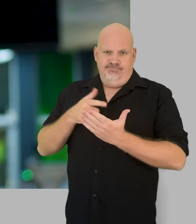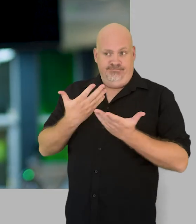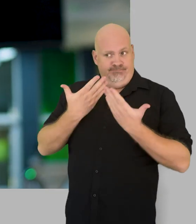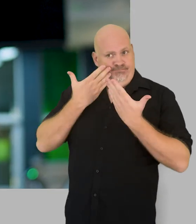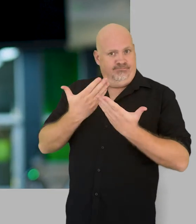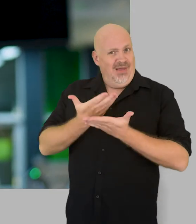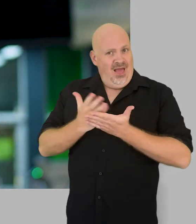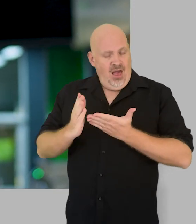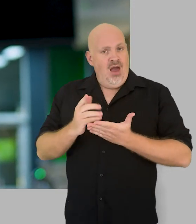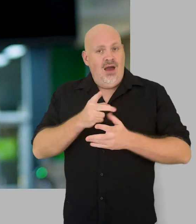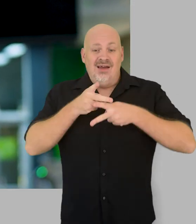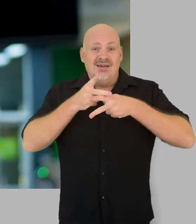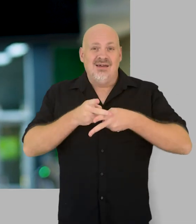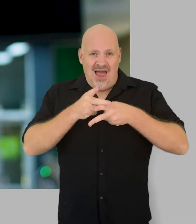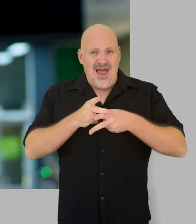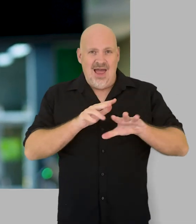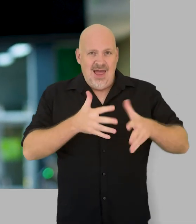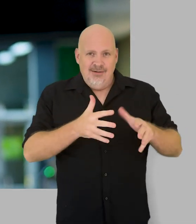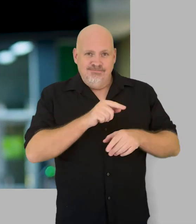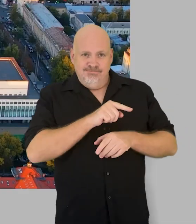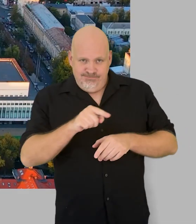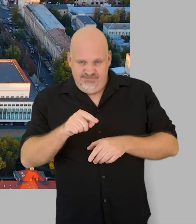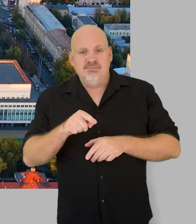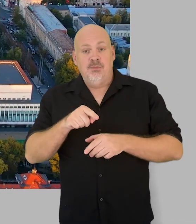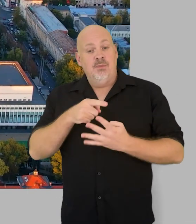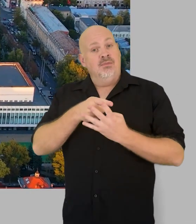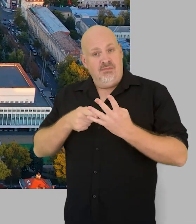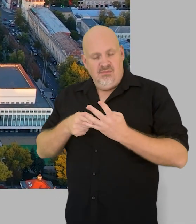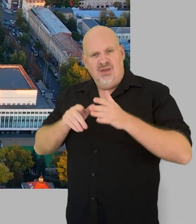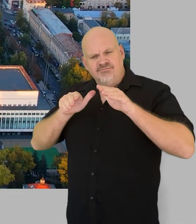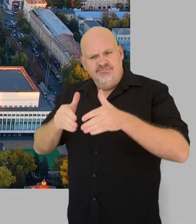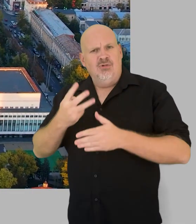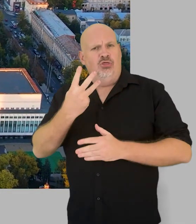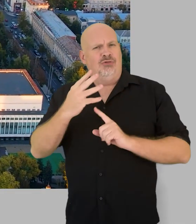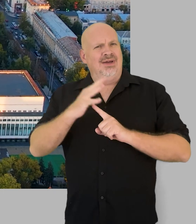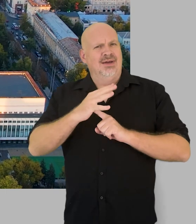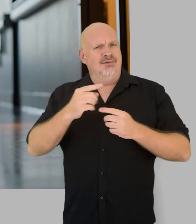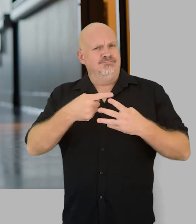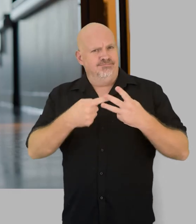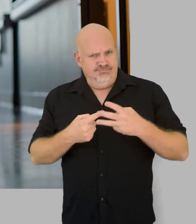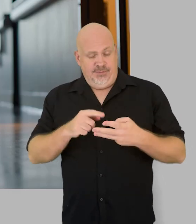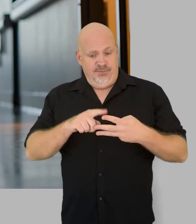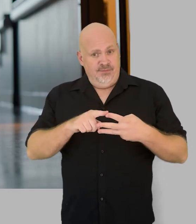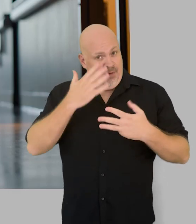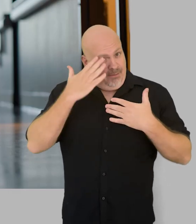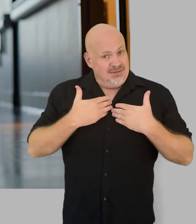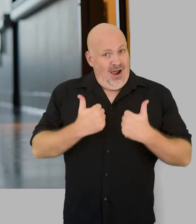the mental health of children and young people, the situation in post-Soviet countries, and the mental health of health-care